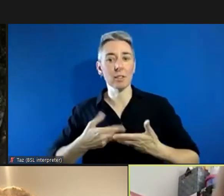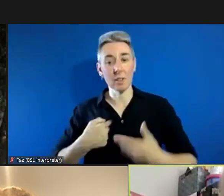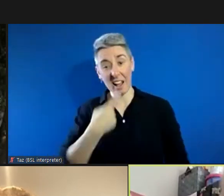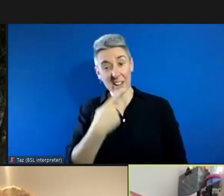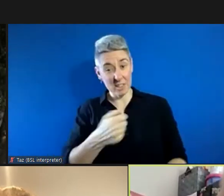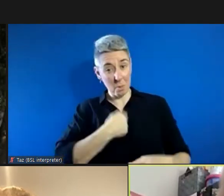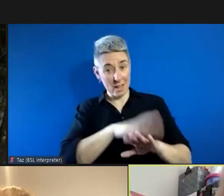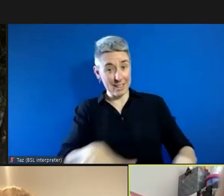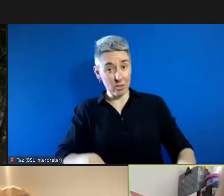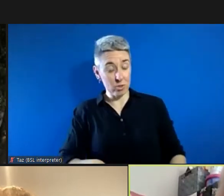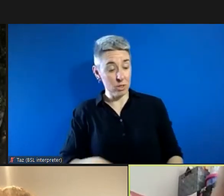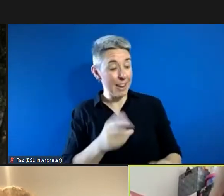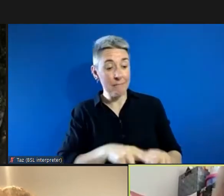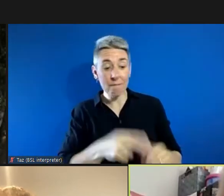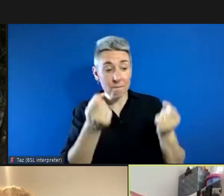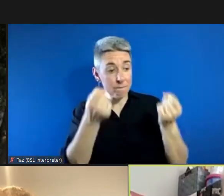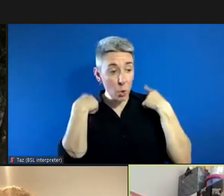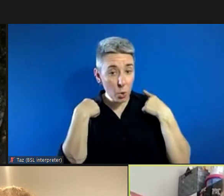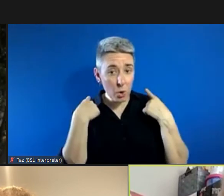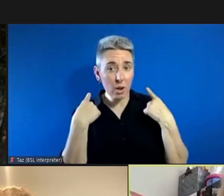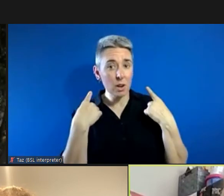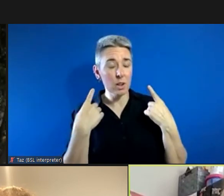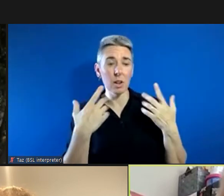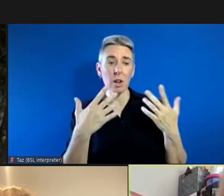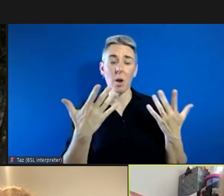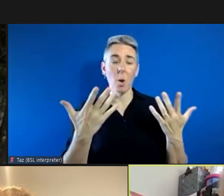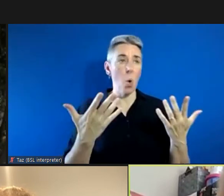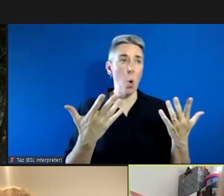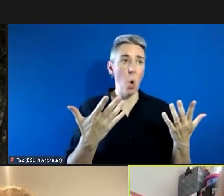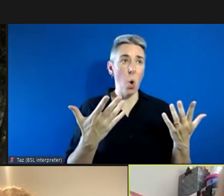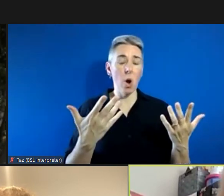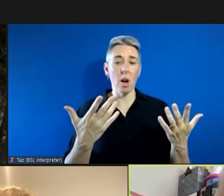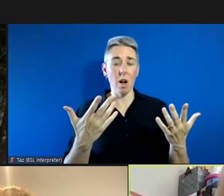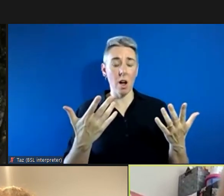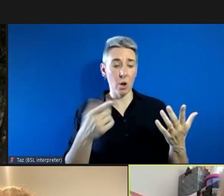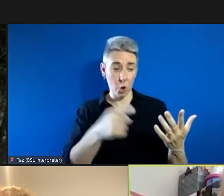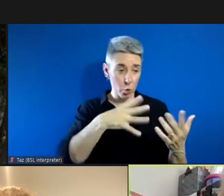time if you don't understand something, or you need to learn about something you need to ask the